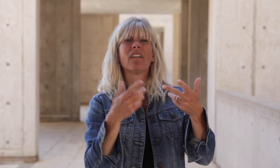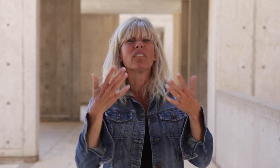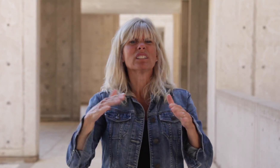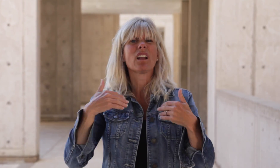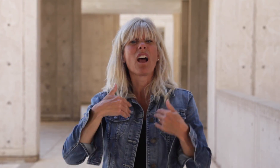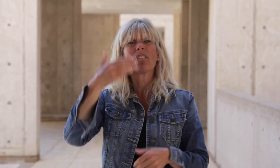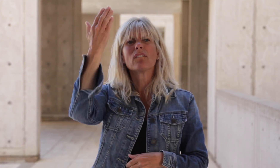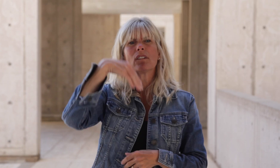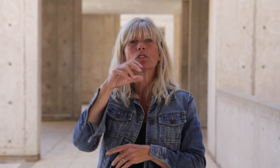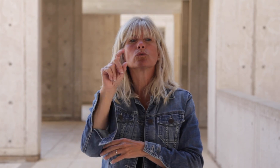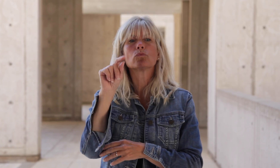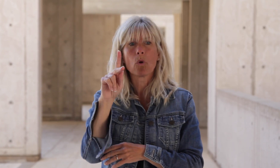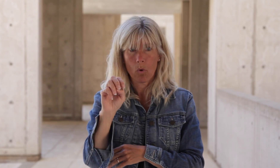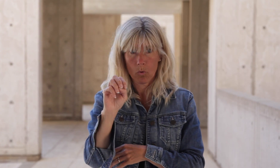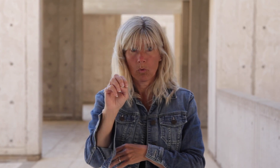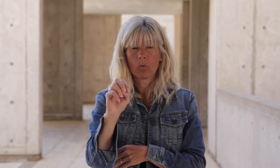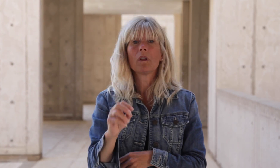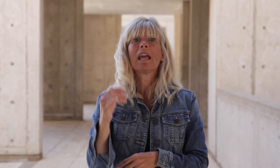Have had a stroke